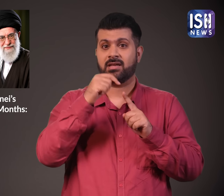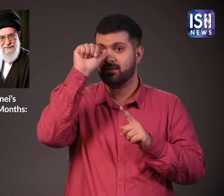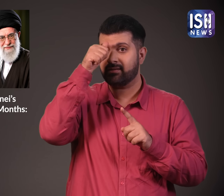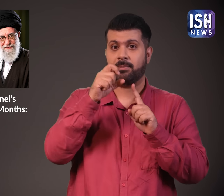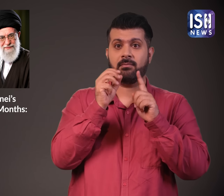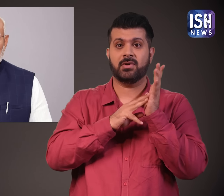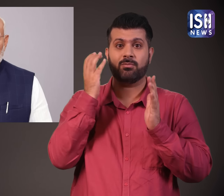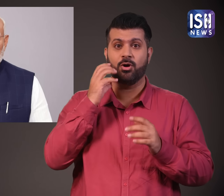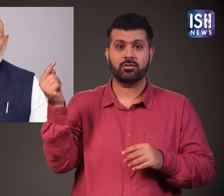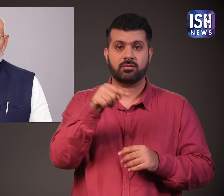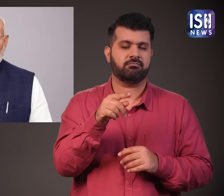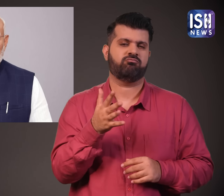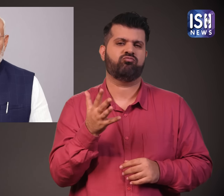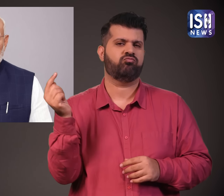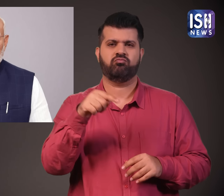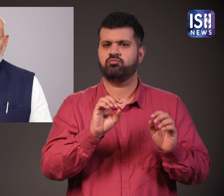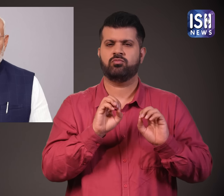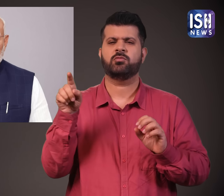India's PM Narendra Modi did not attend